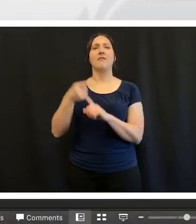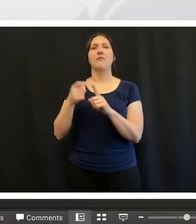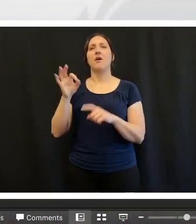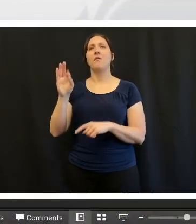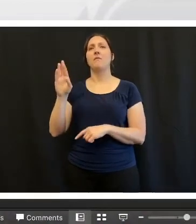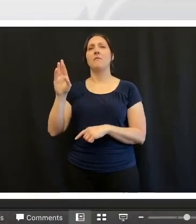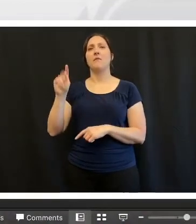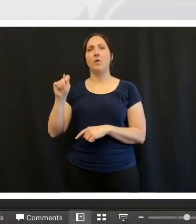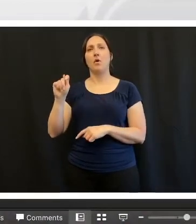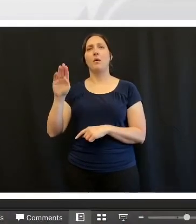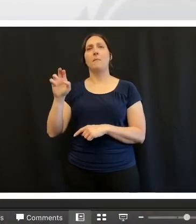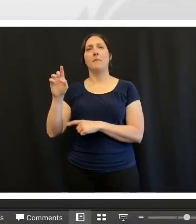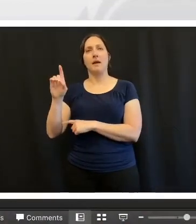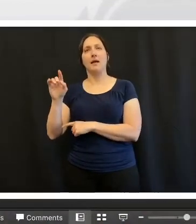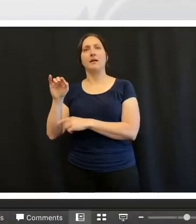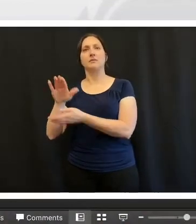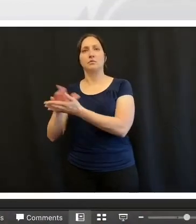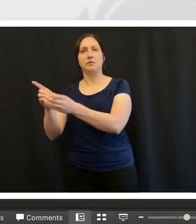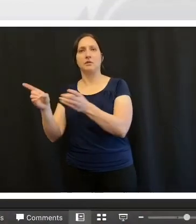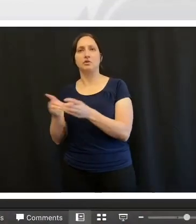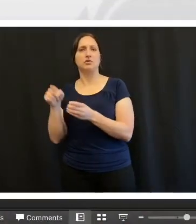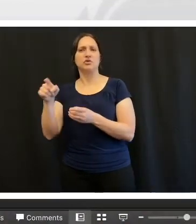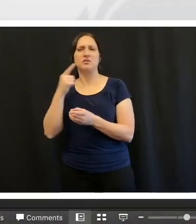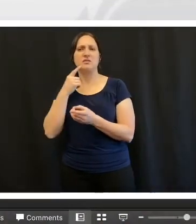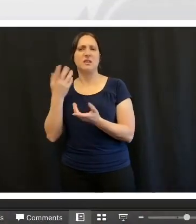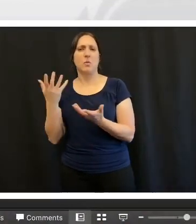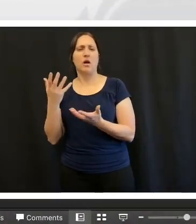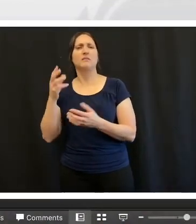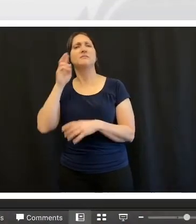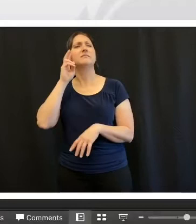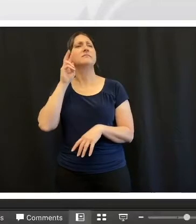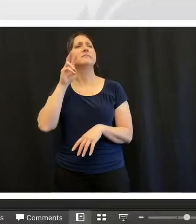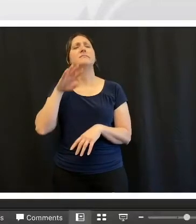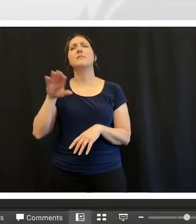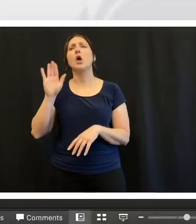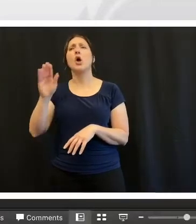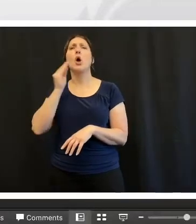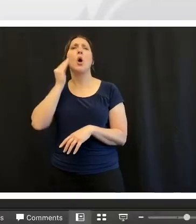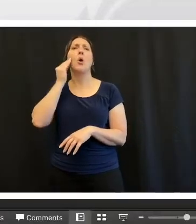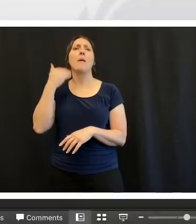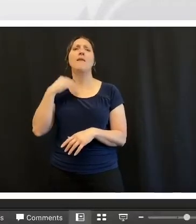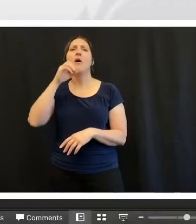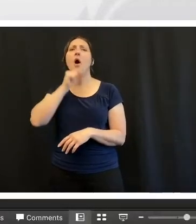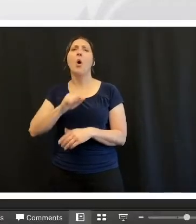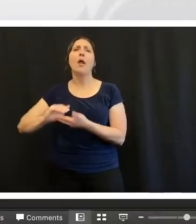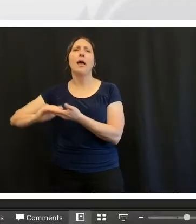"Look around your house. "You probably have a laptop that's been discarded, "a tablet that you don't use.